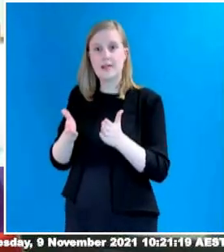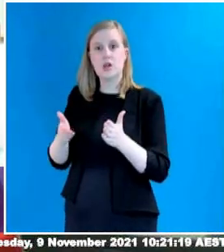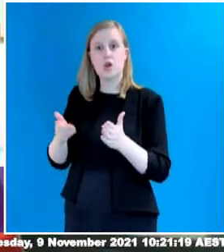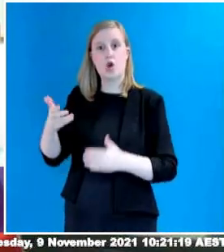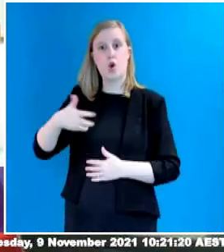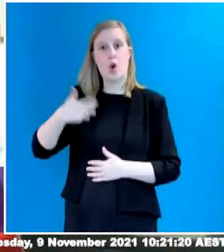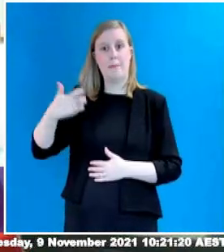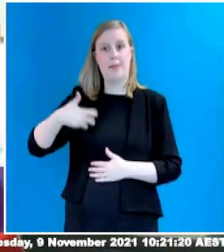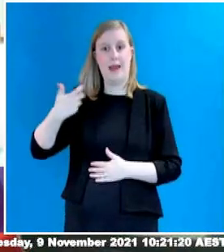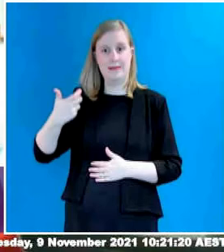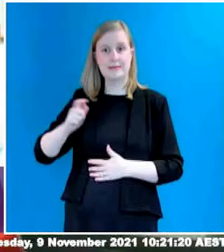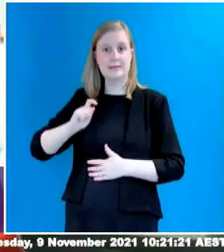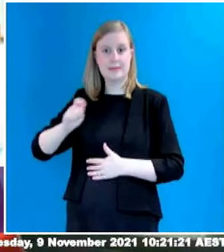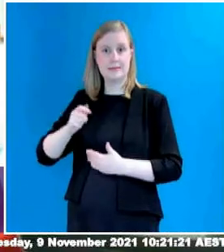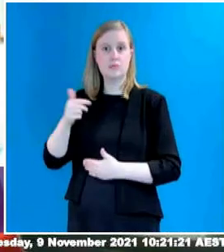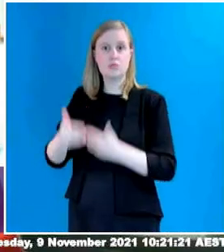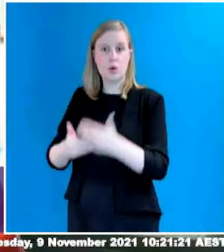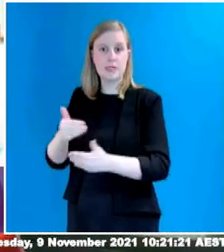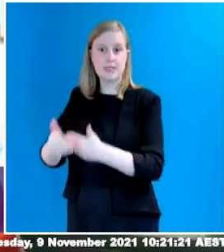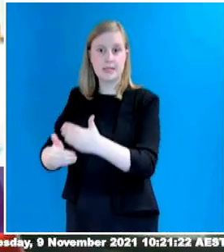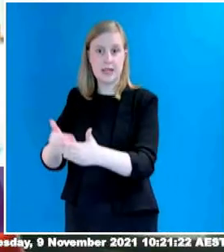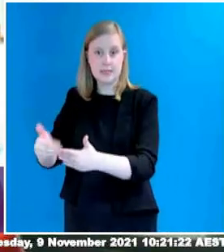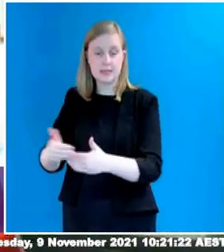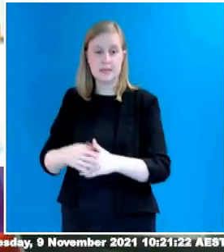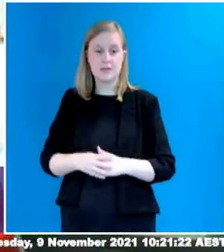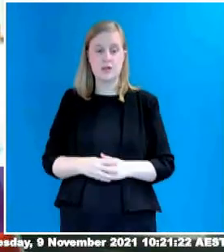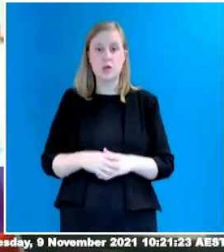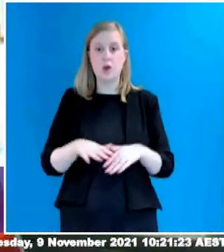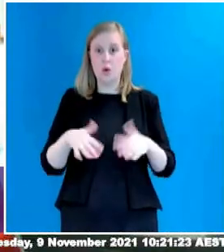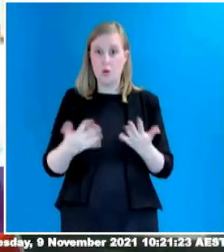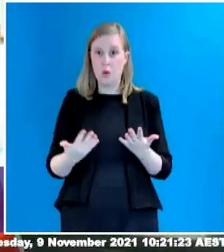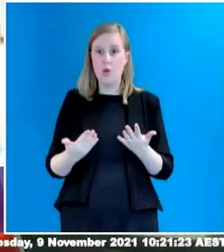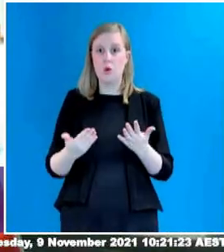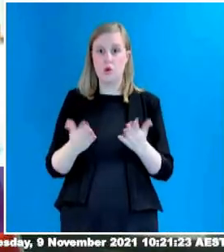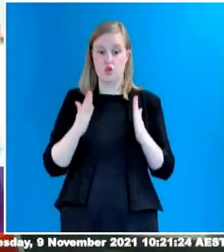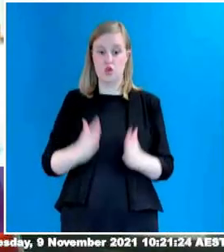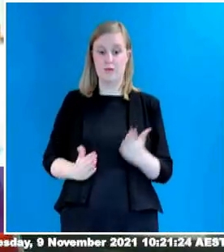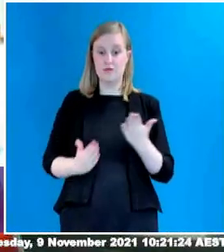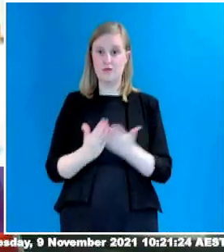human rights to existing causes of action in ACAT and the Magistrates' Court.